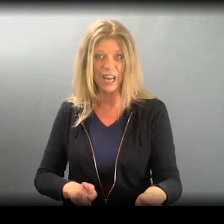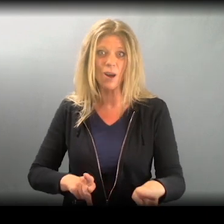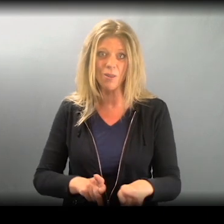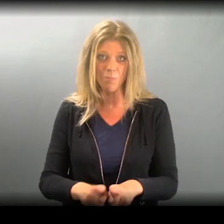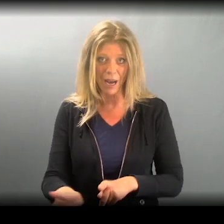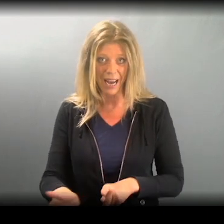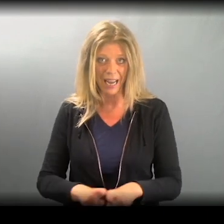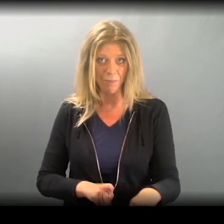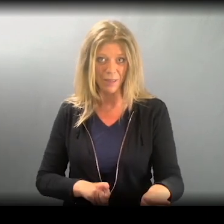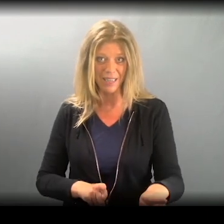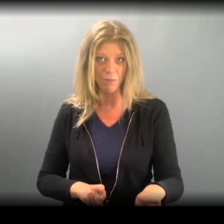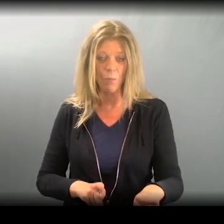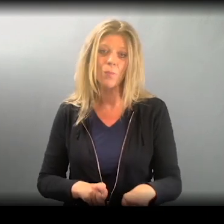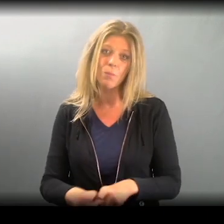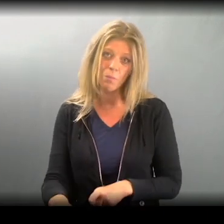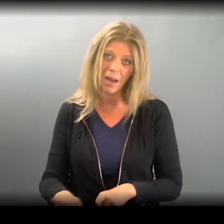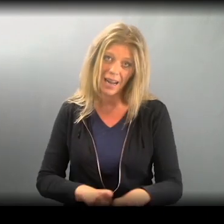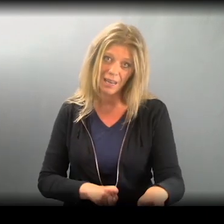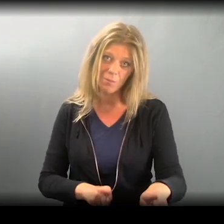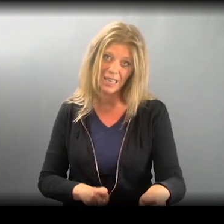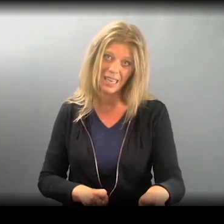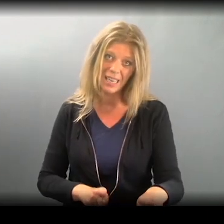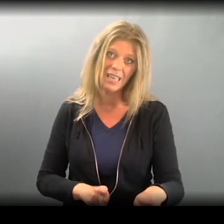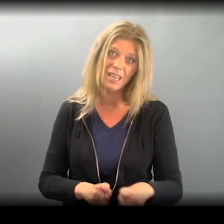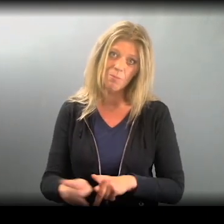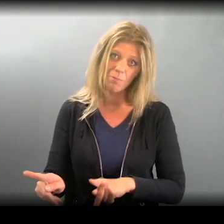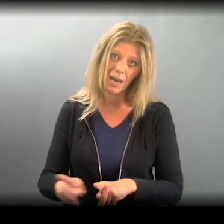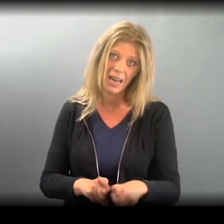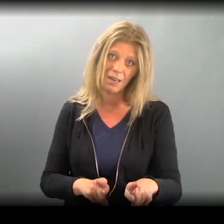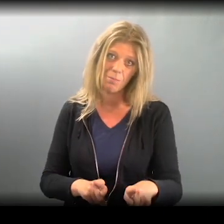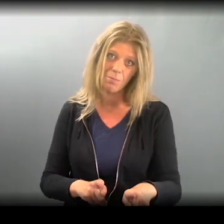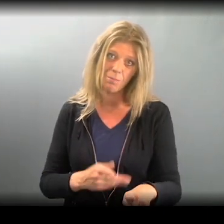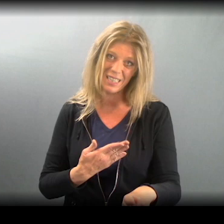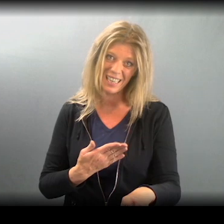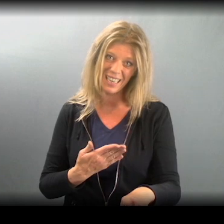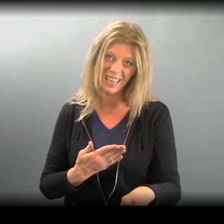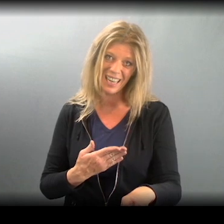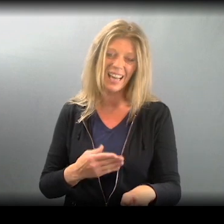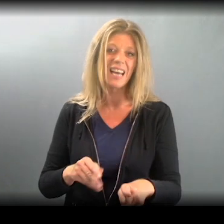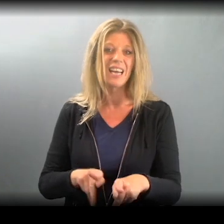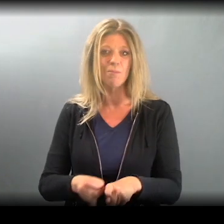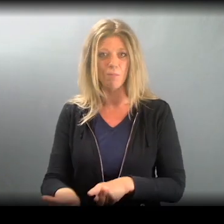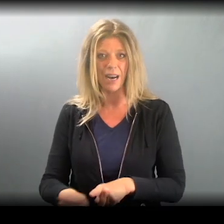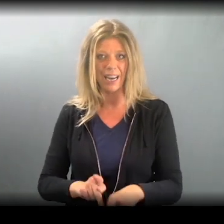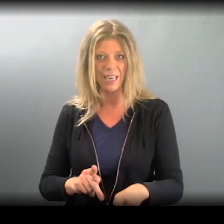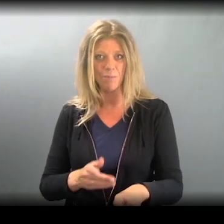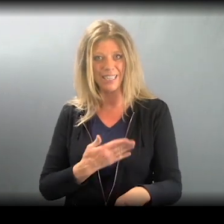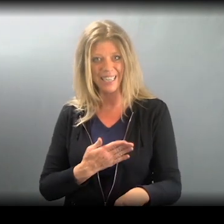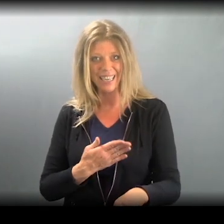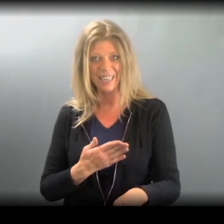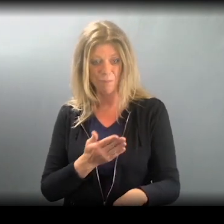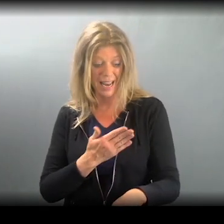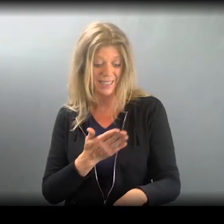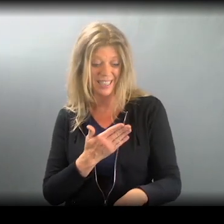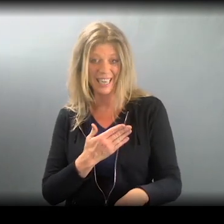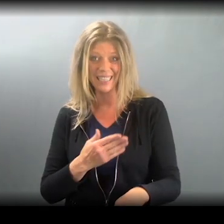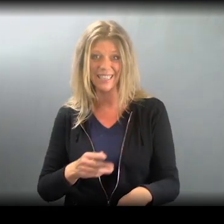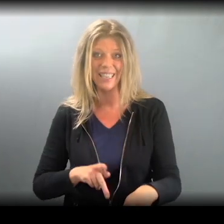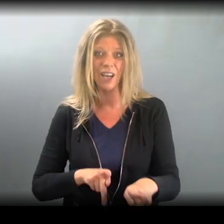PIPE PIPE -ED PIPED Past tense.